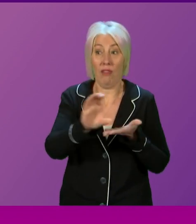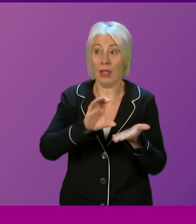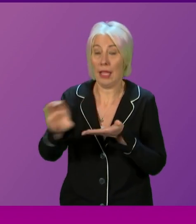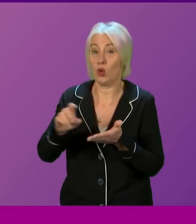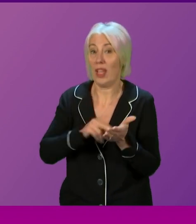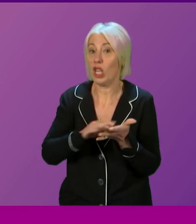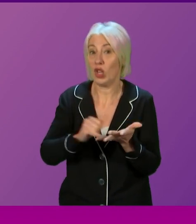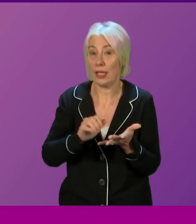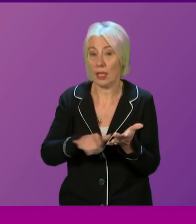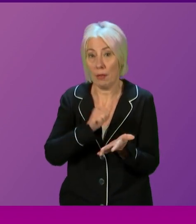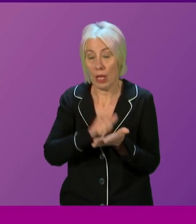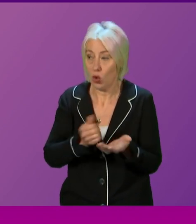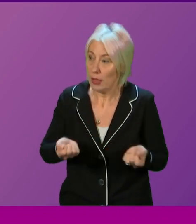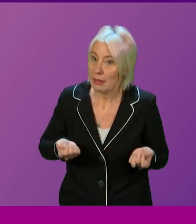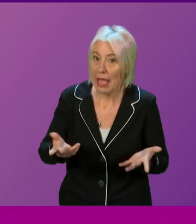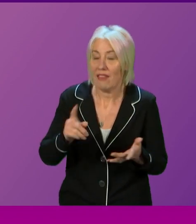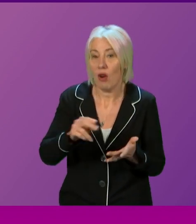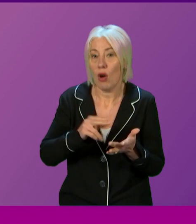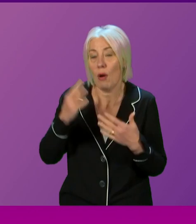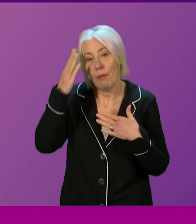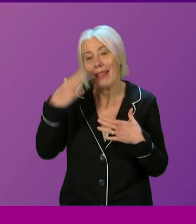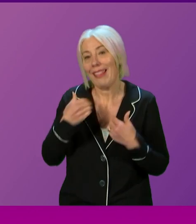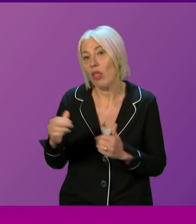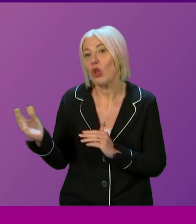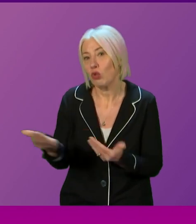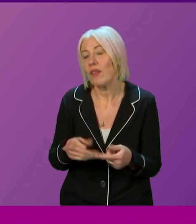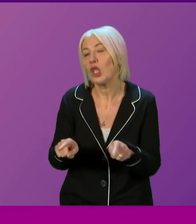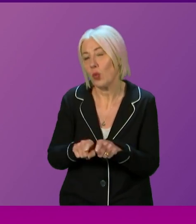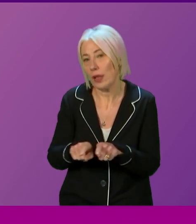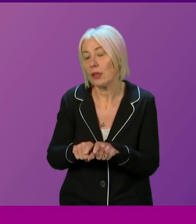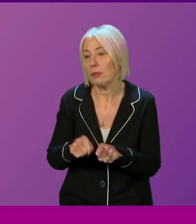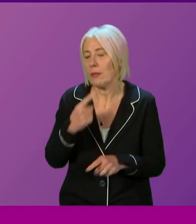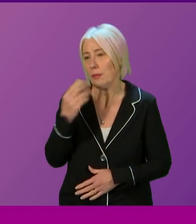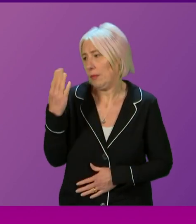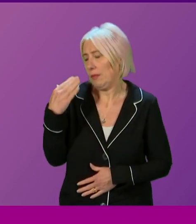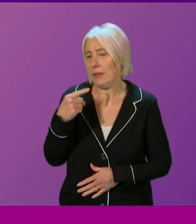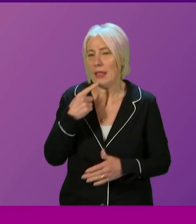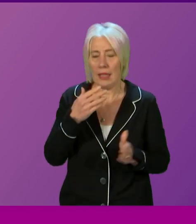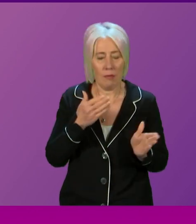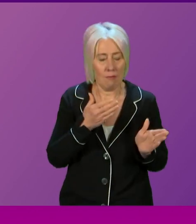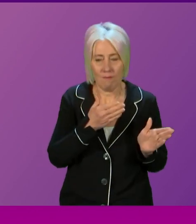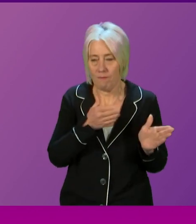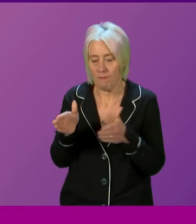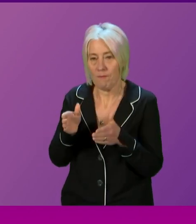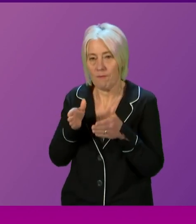appropriate expenditure for mental health services. As I said earlier, we are also shifting more treatment into the community.